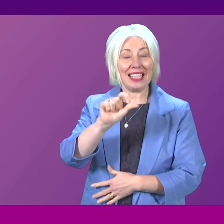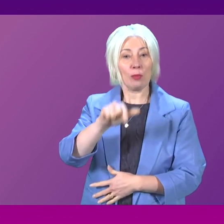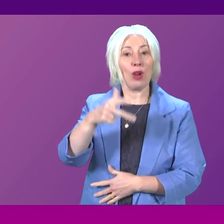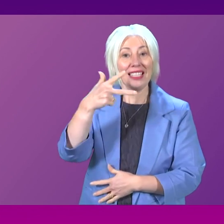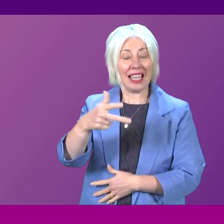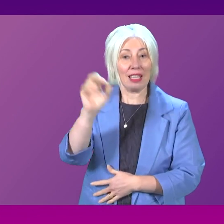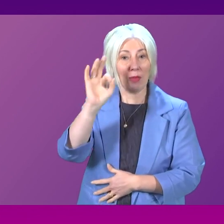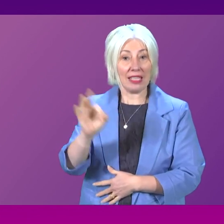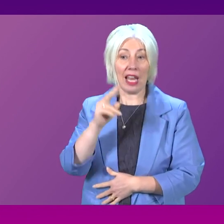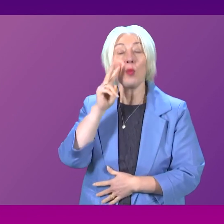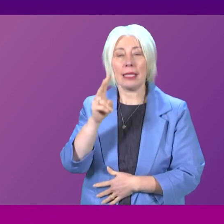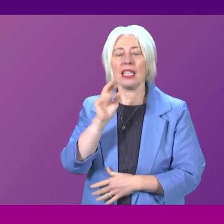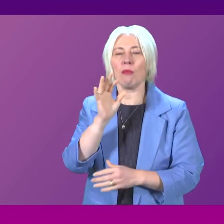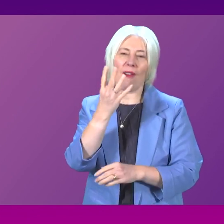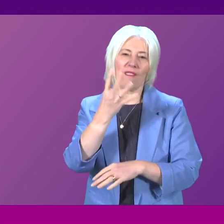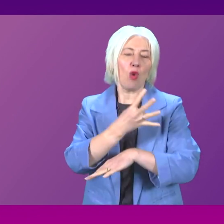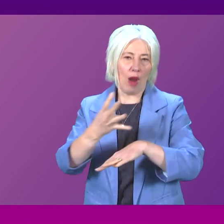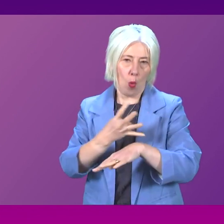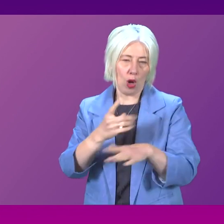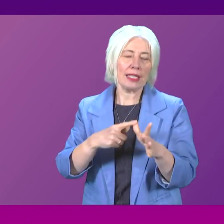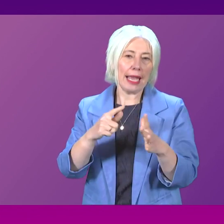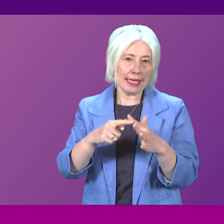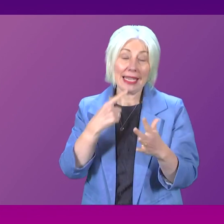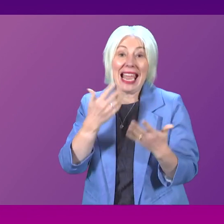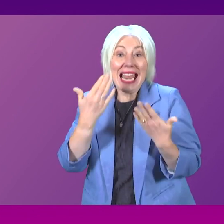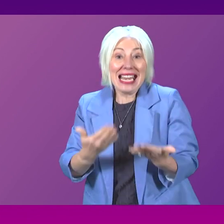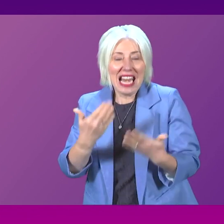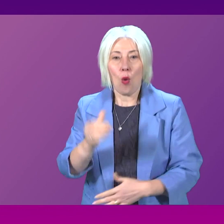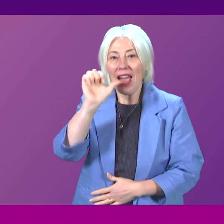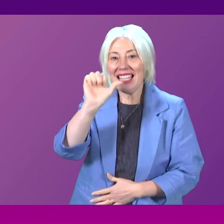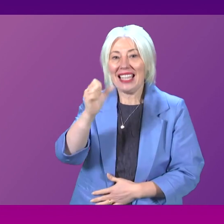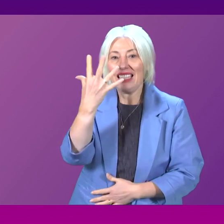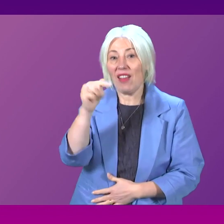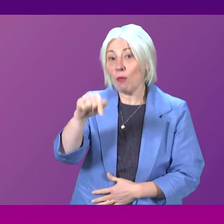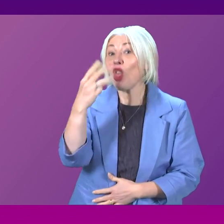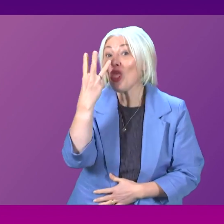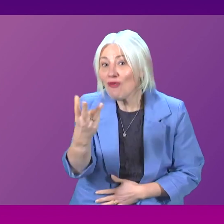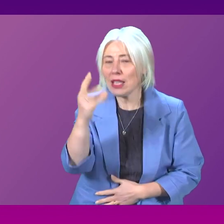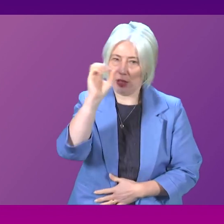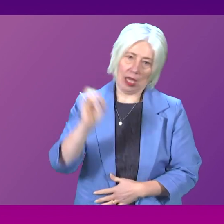within four hours at A and E. Today, the figure stands at 65.3 per cent.